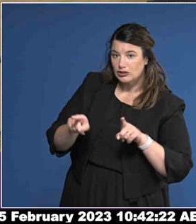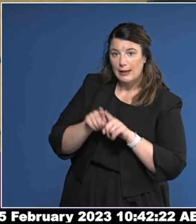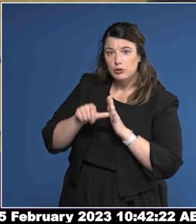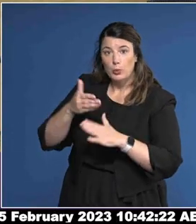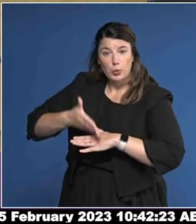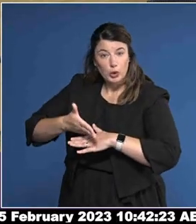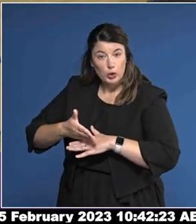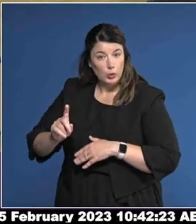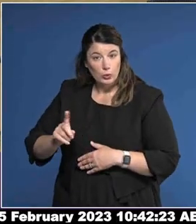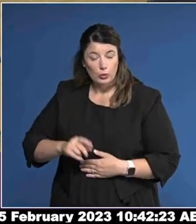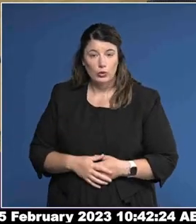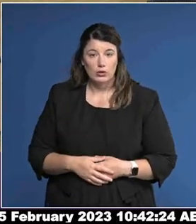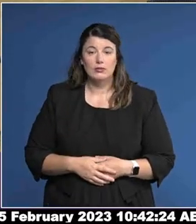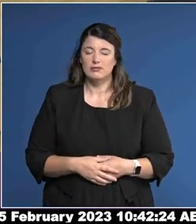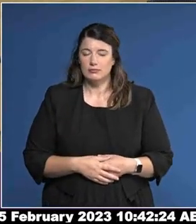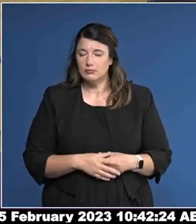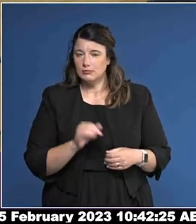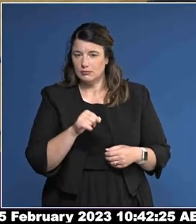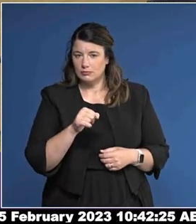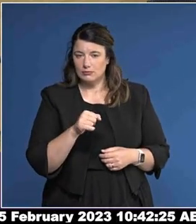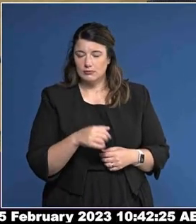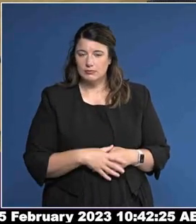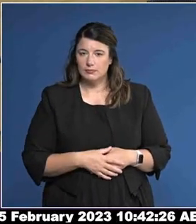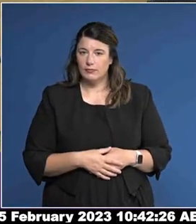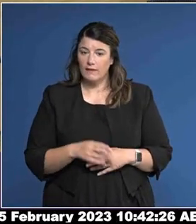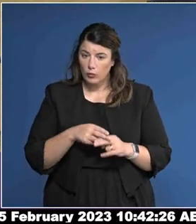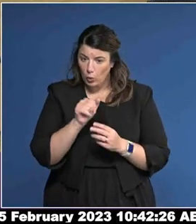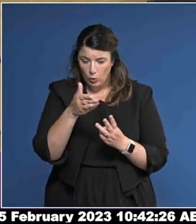It is part of it, yes. MS EASTMAN: And what would that involve at Araluen? MS CATTACH: We do have buddy systems.